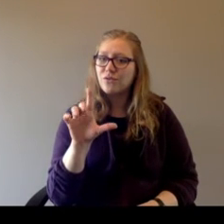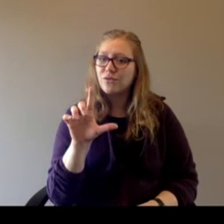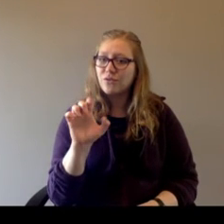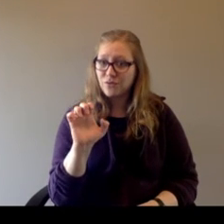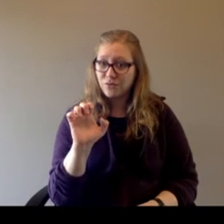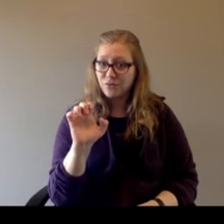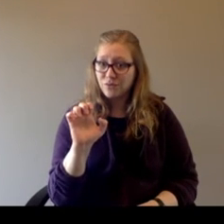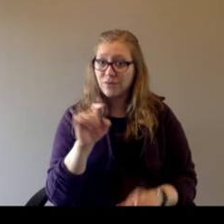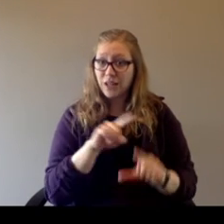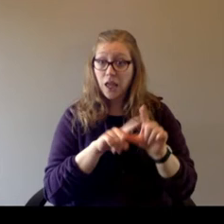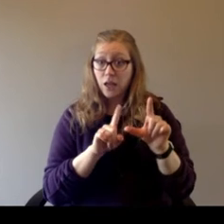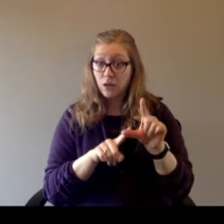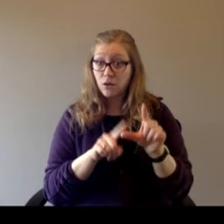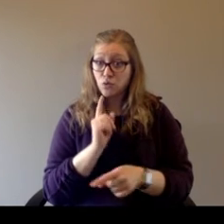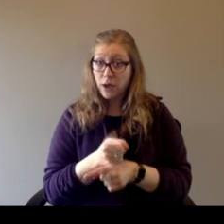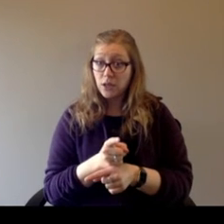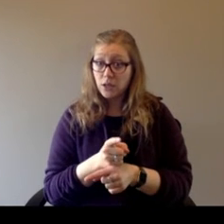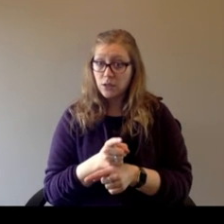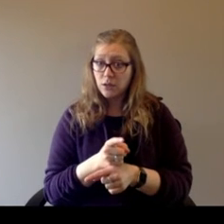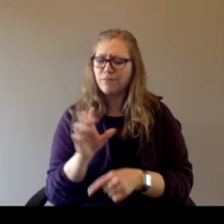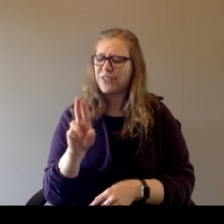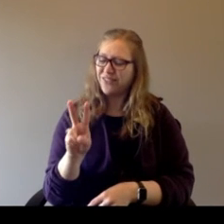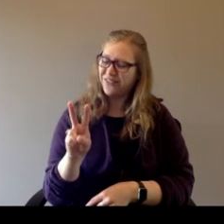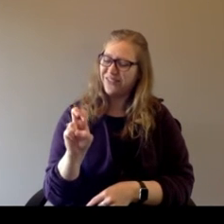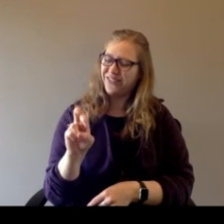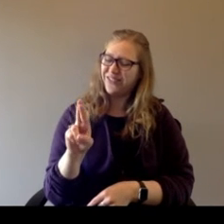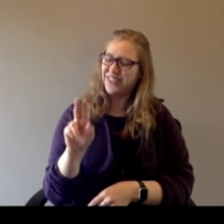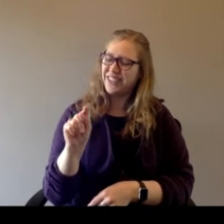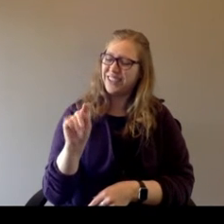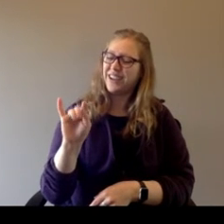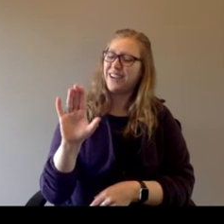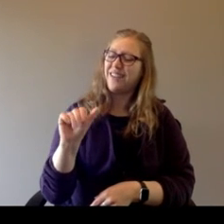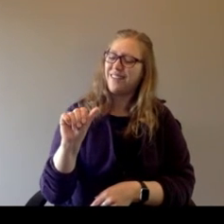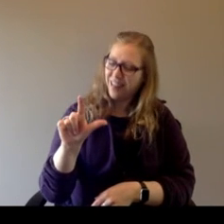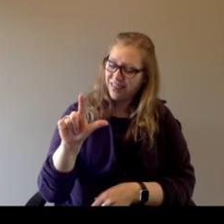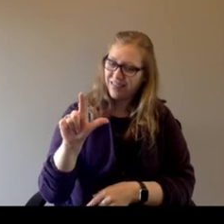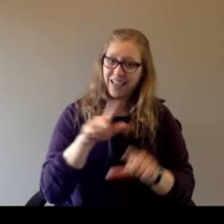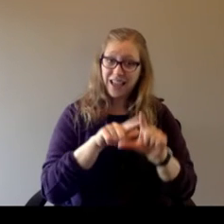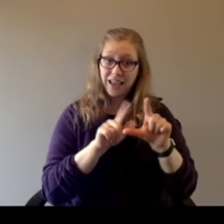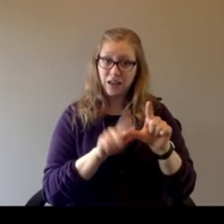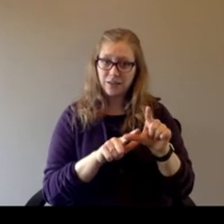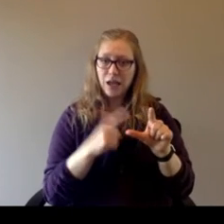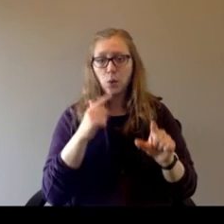And so, you know, vertical angles are congruent. So so far